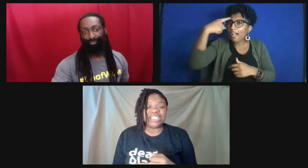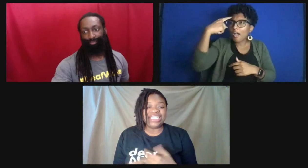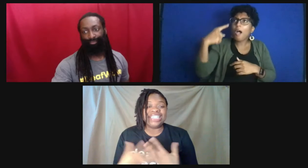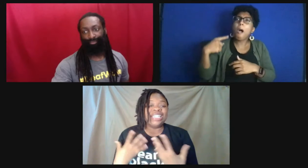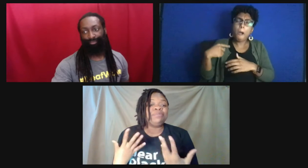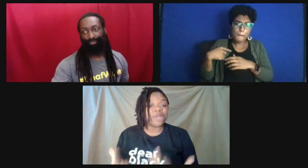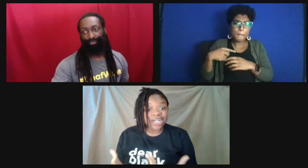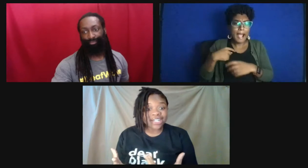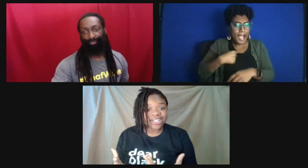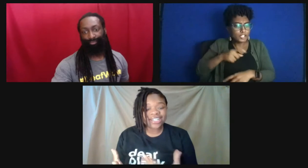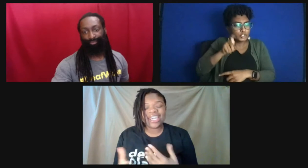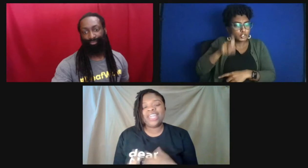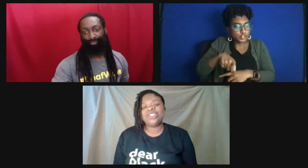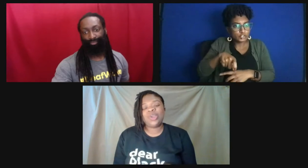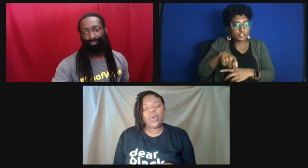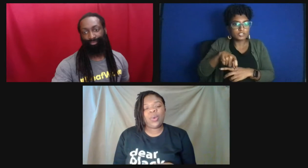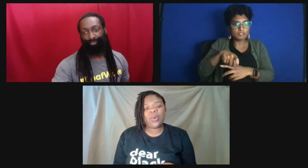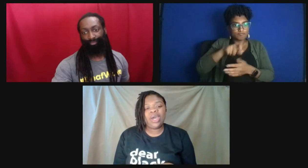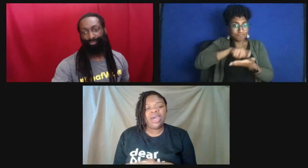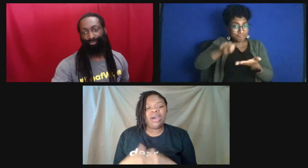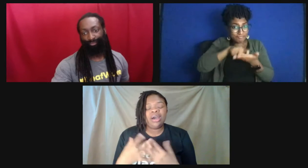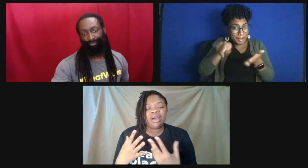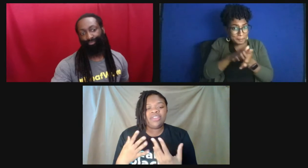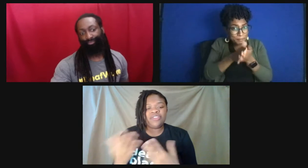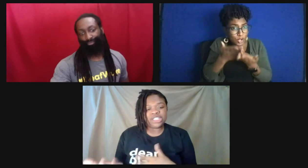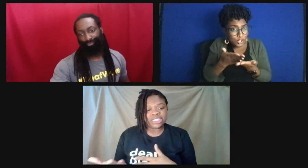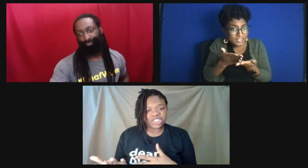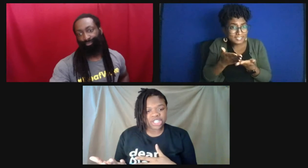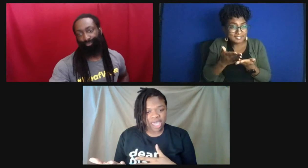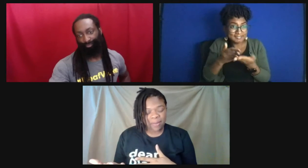by putting it in a book and so the first edition